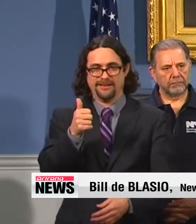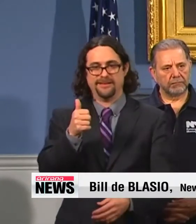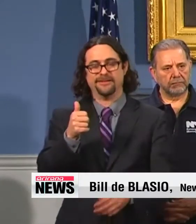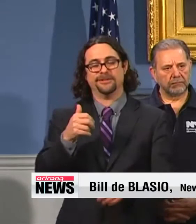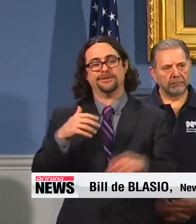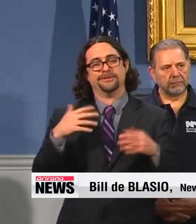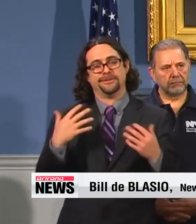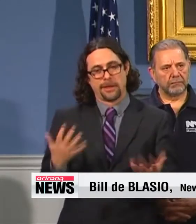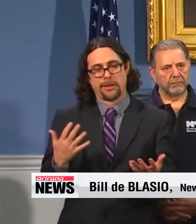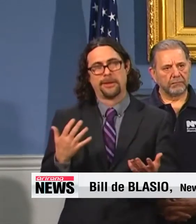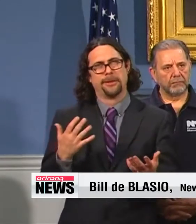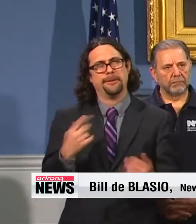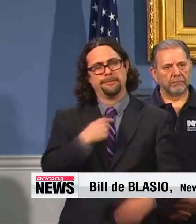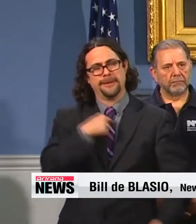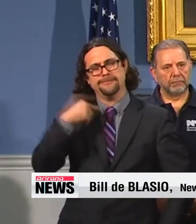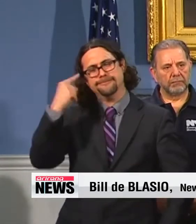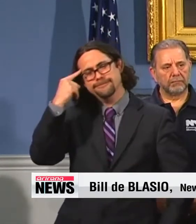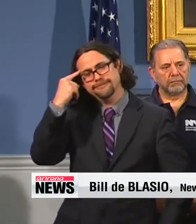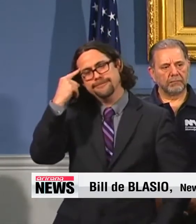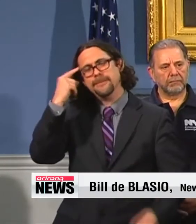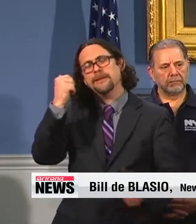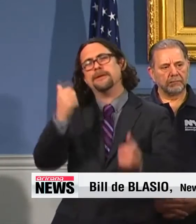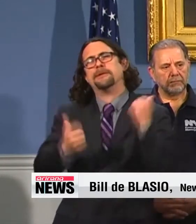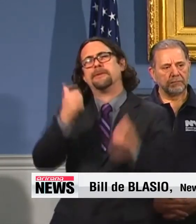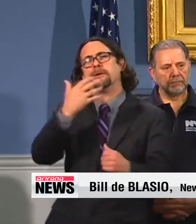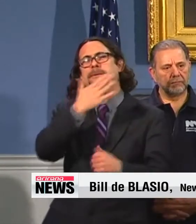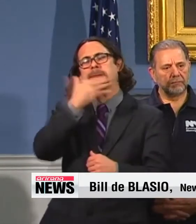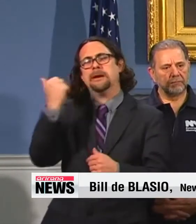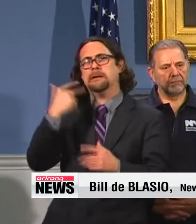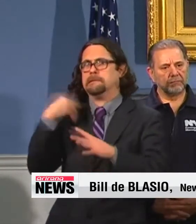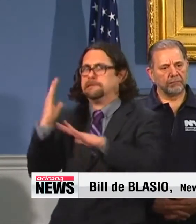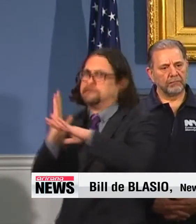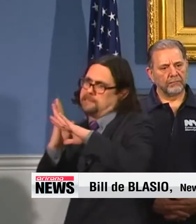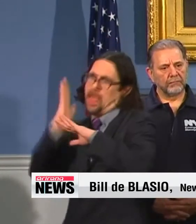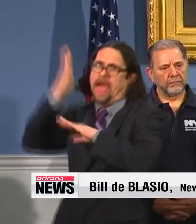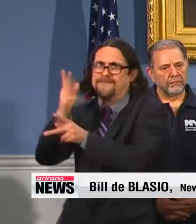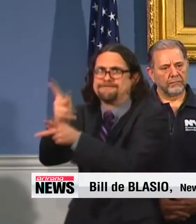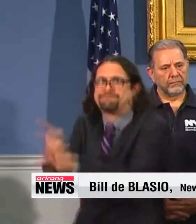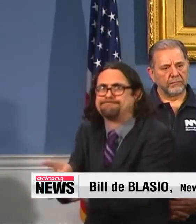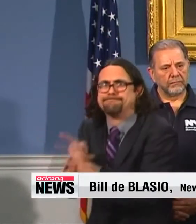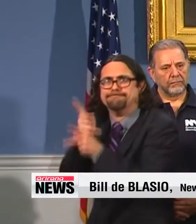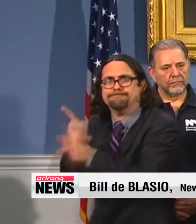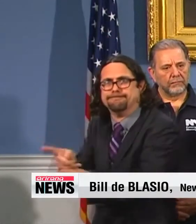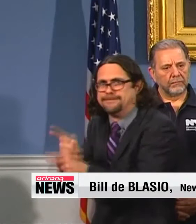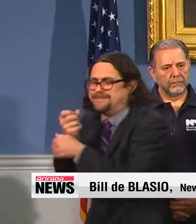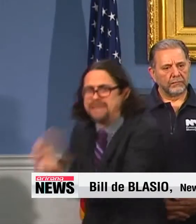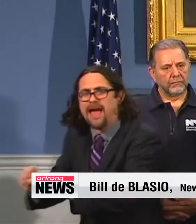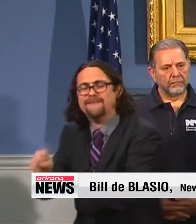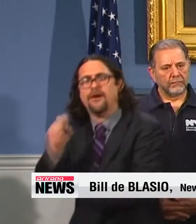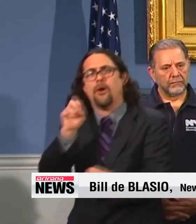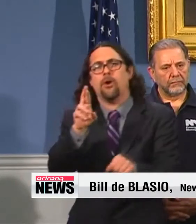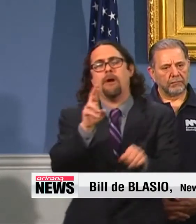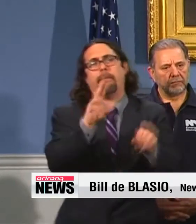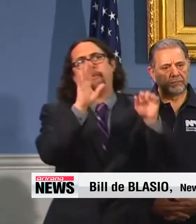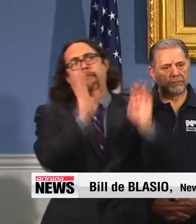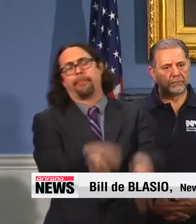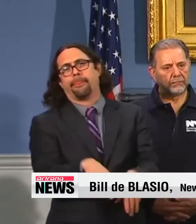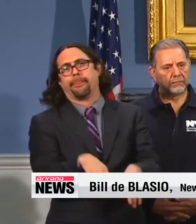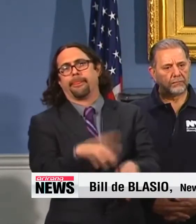Would you rather be safe or unsafe? My job as the leader is to make decisions and I will always err on the side of safety